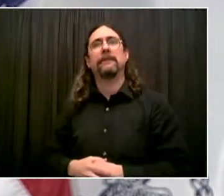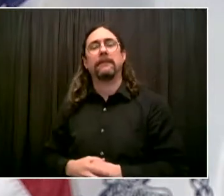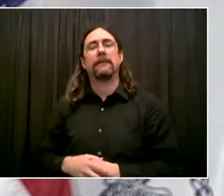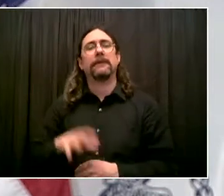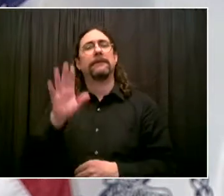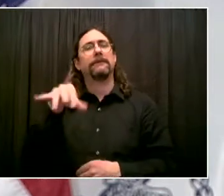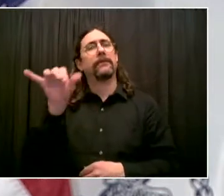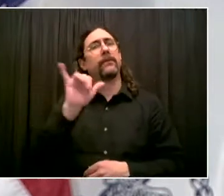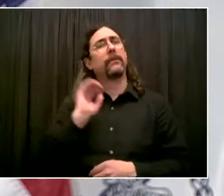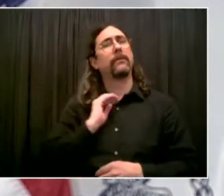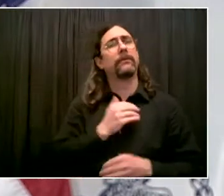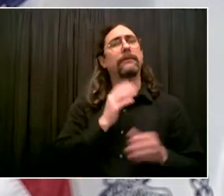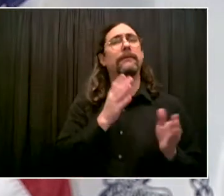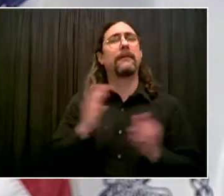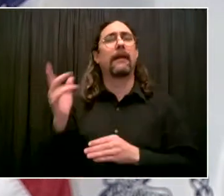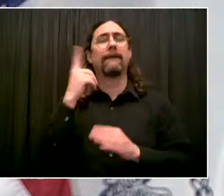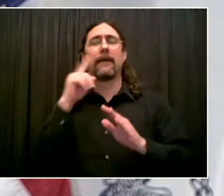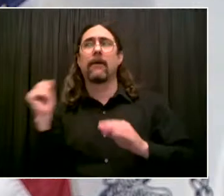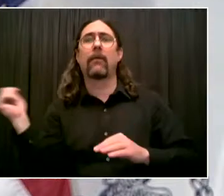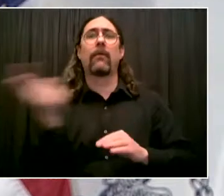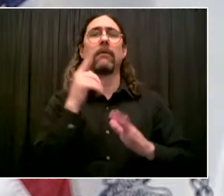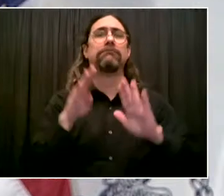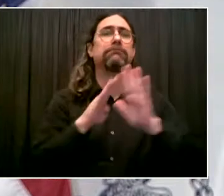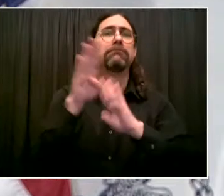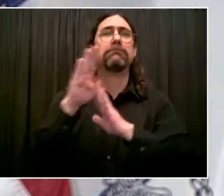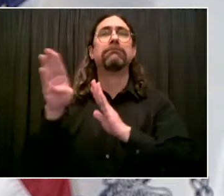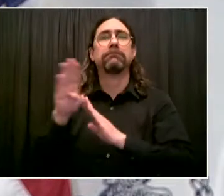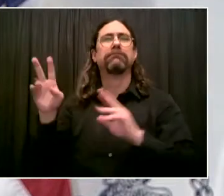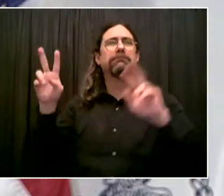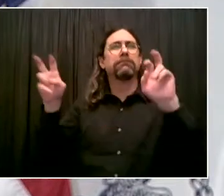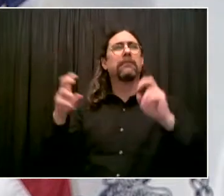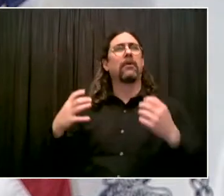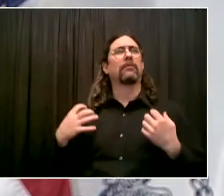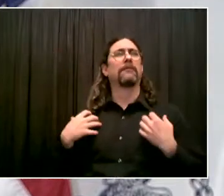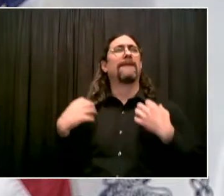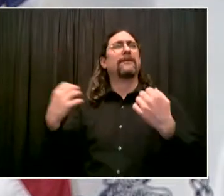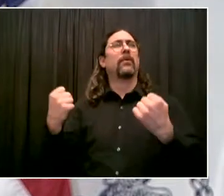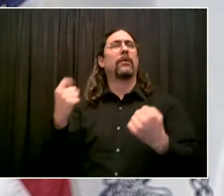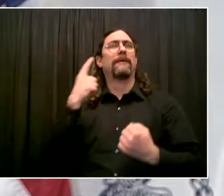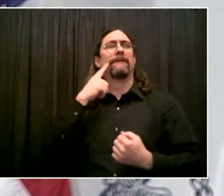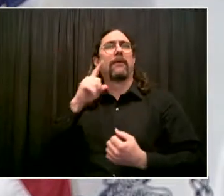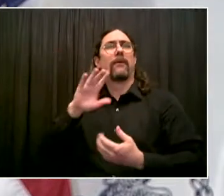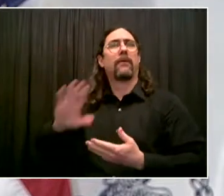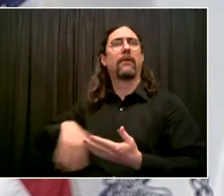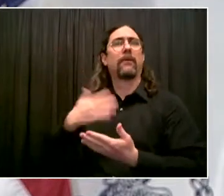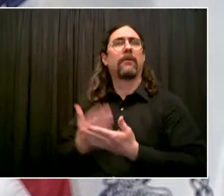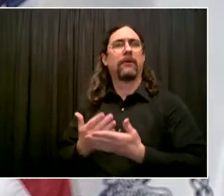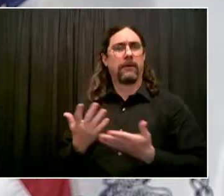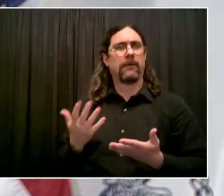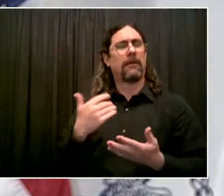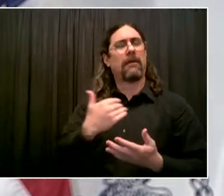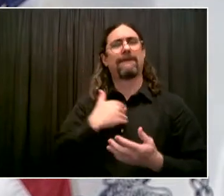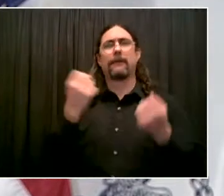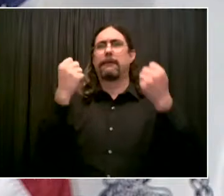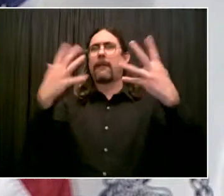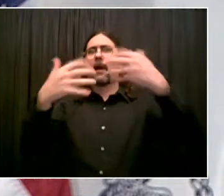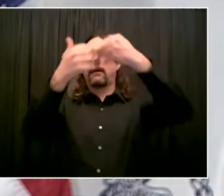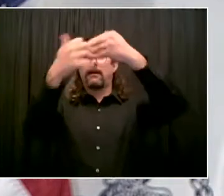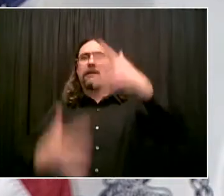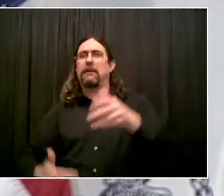THE IMPORTANCE OF BBINRGING THE